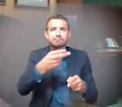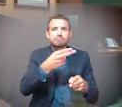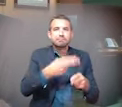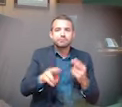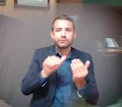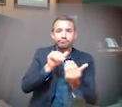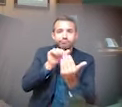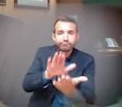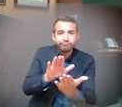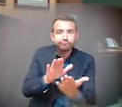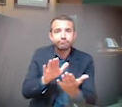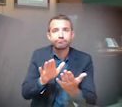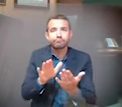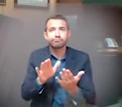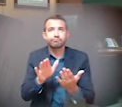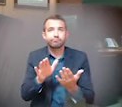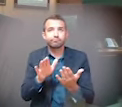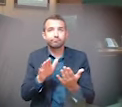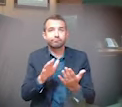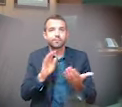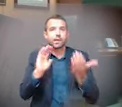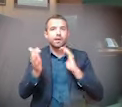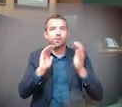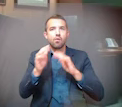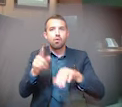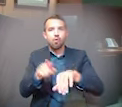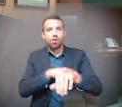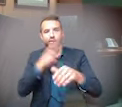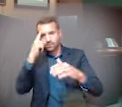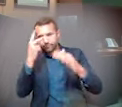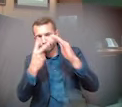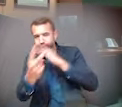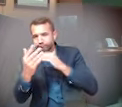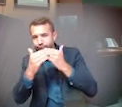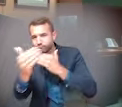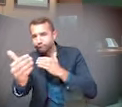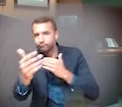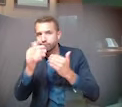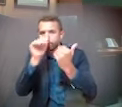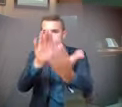in the pre-vaccine era and long-term strategies that are post-vaccine.